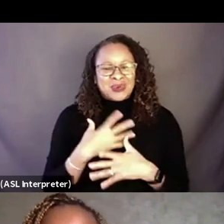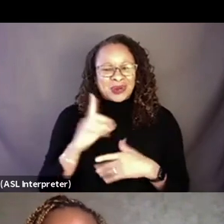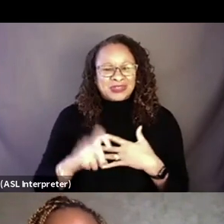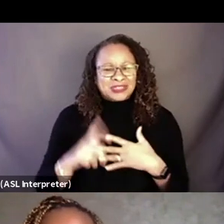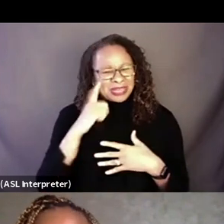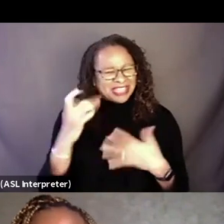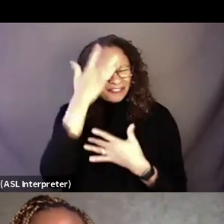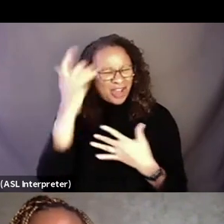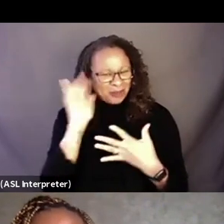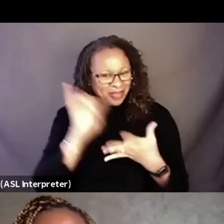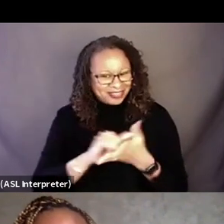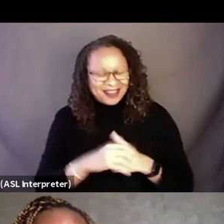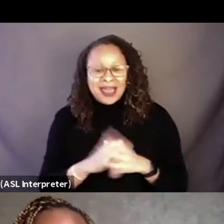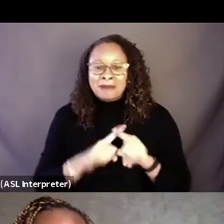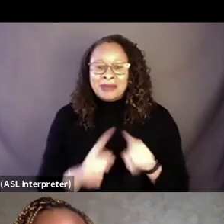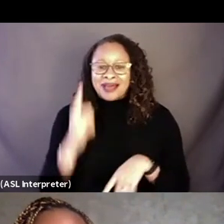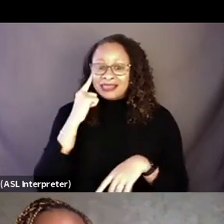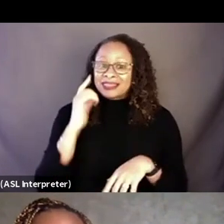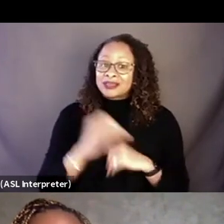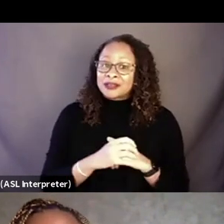So I think, I mean, that's a good question because